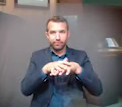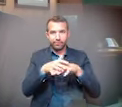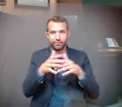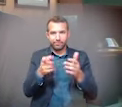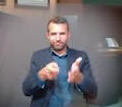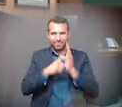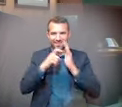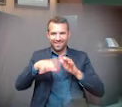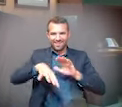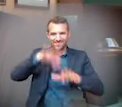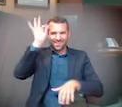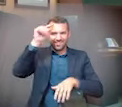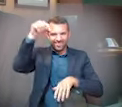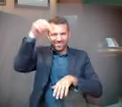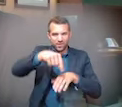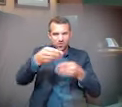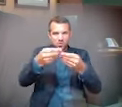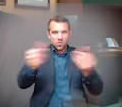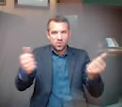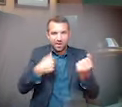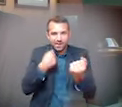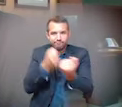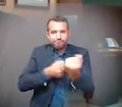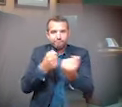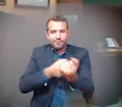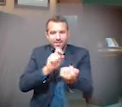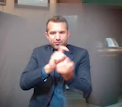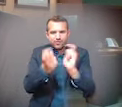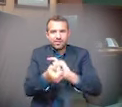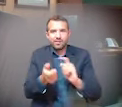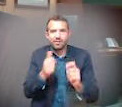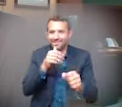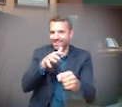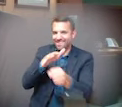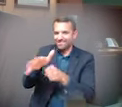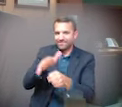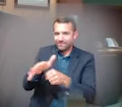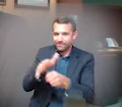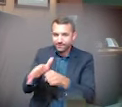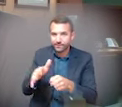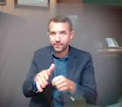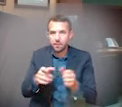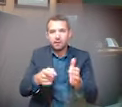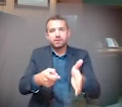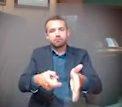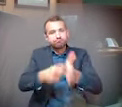not just advocate for change, but to actually make things happen.